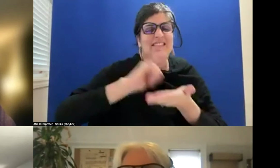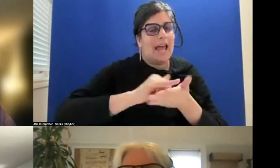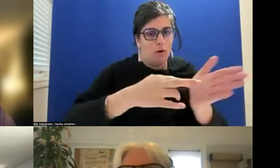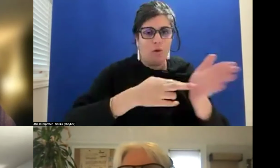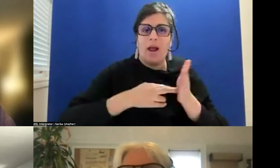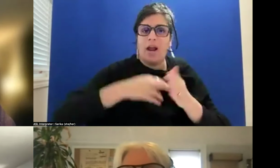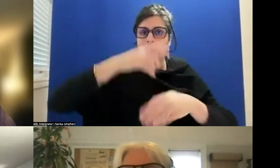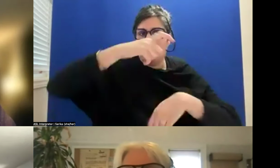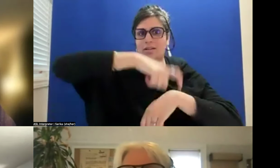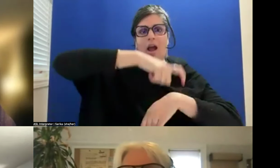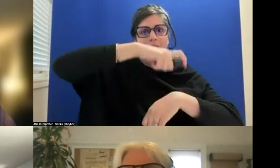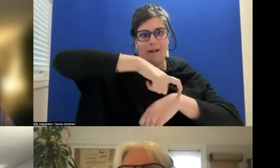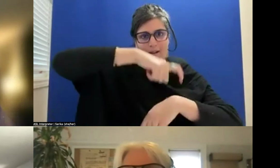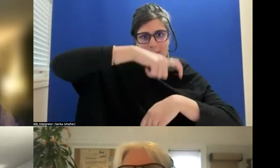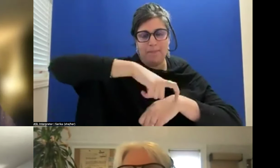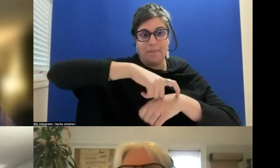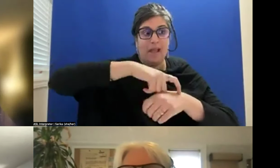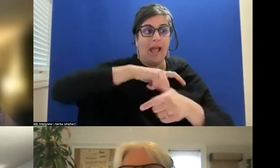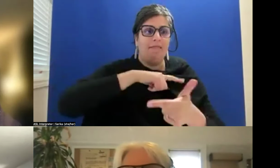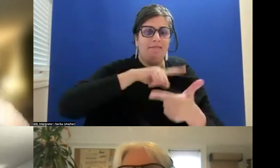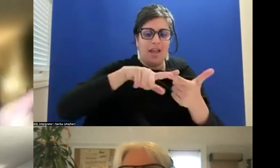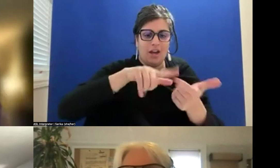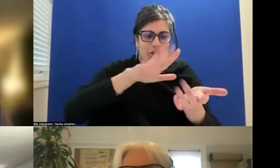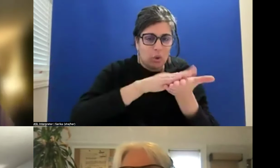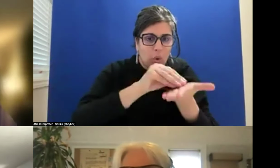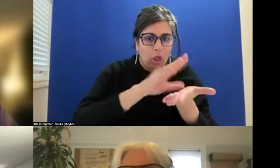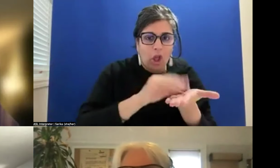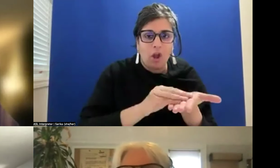you learn over time that like the, the invitations have to change,